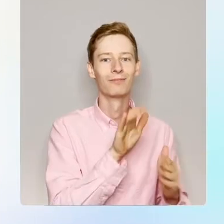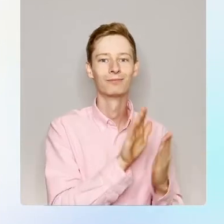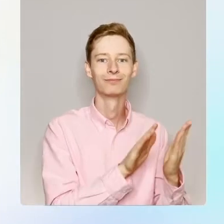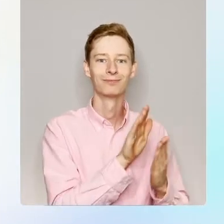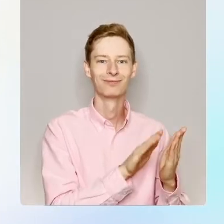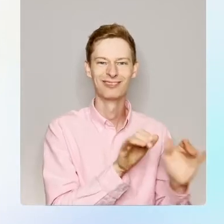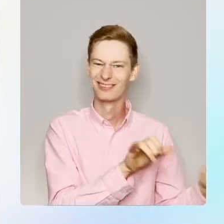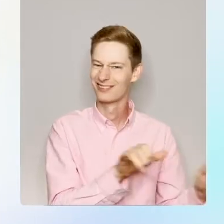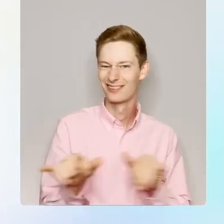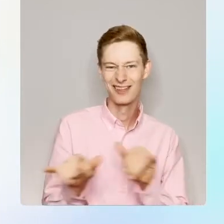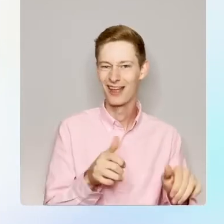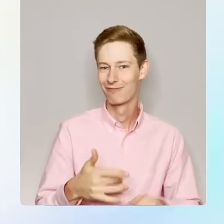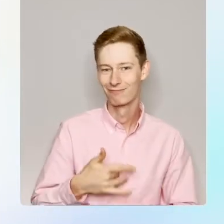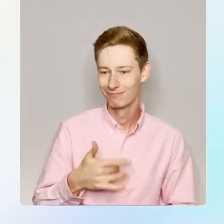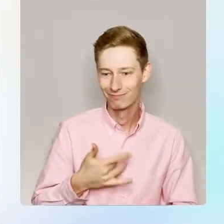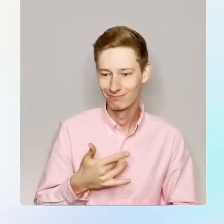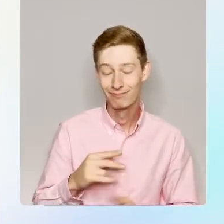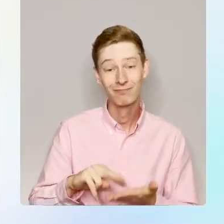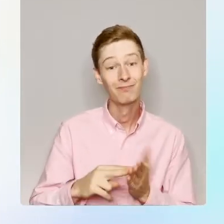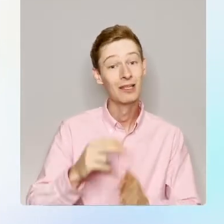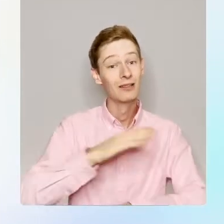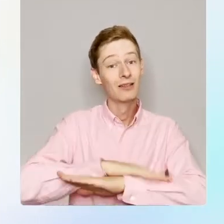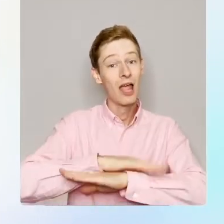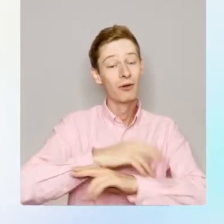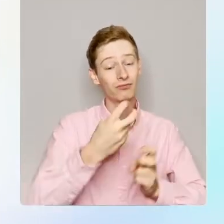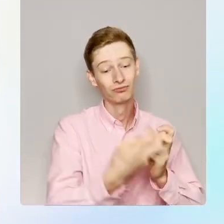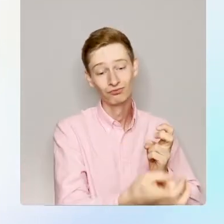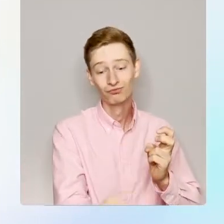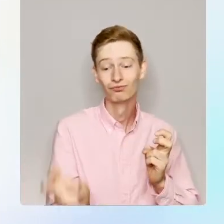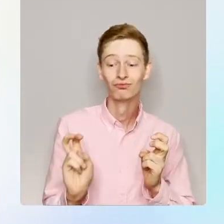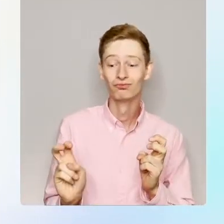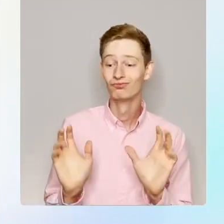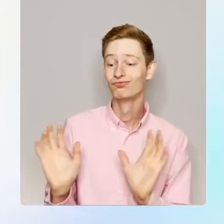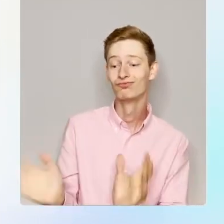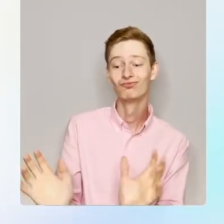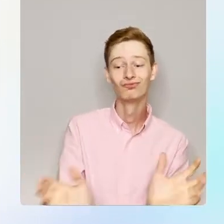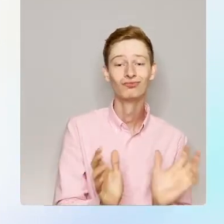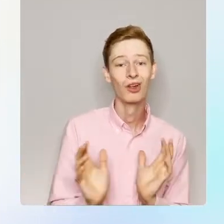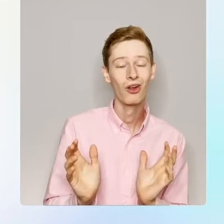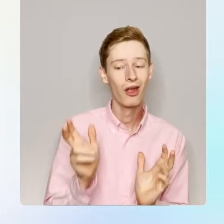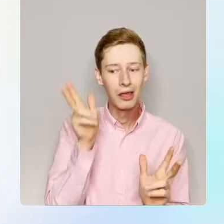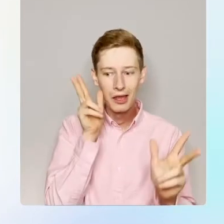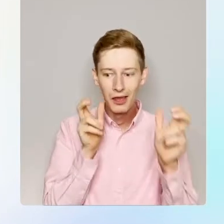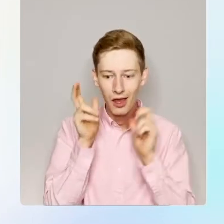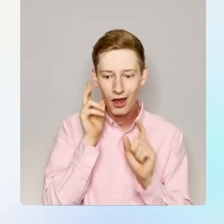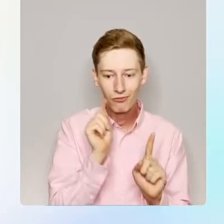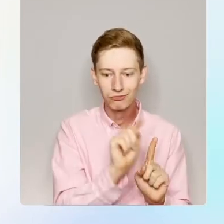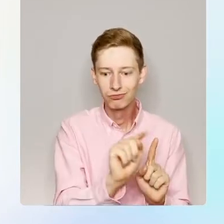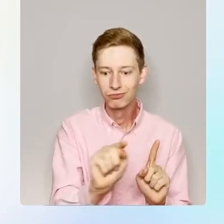In practice, this means of several team members are sitting around a table with you. You'll hear their voices all coming